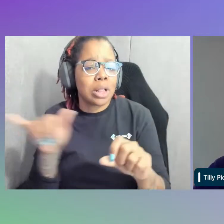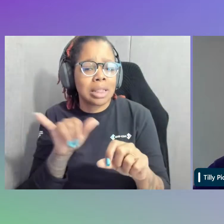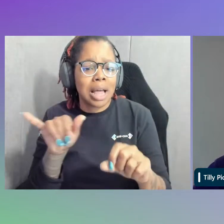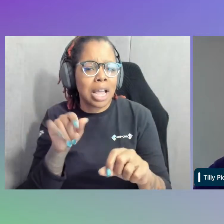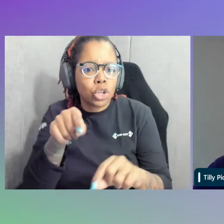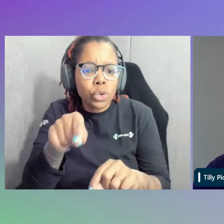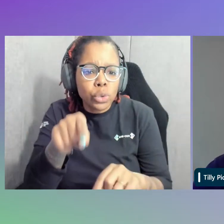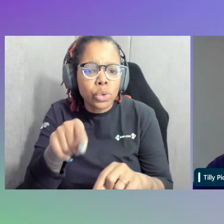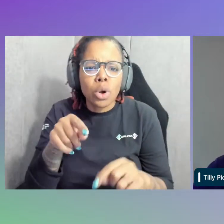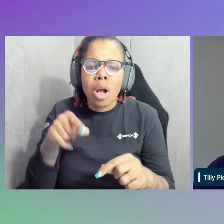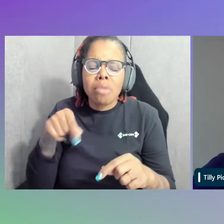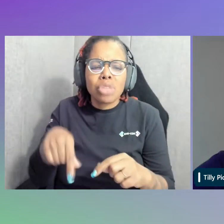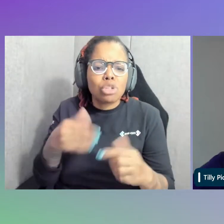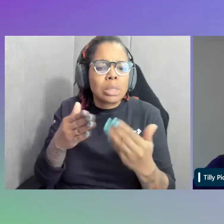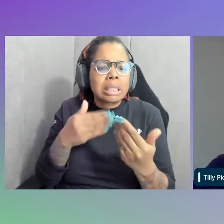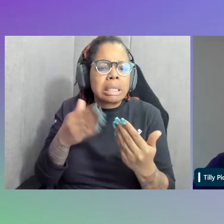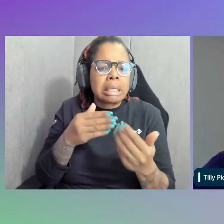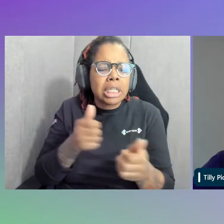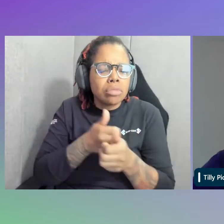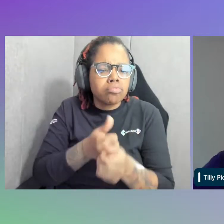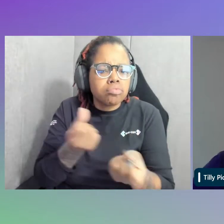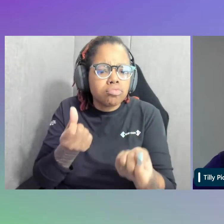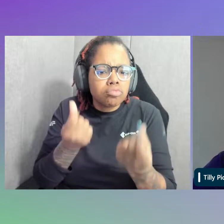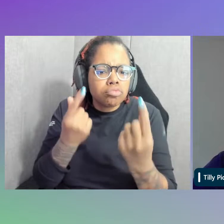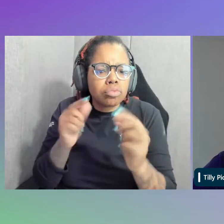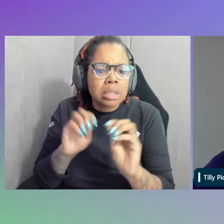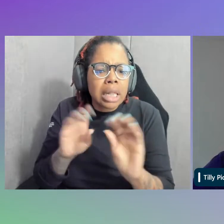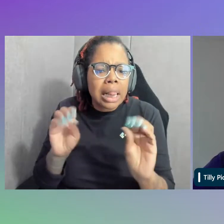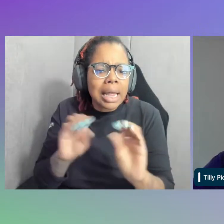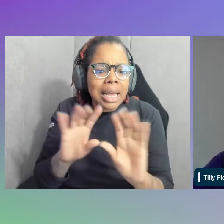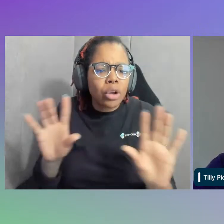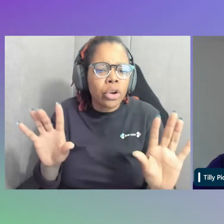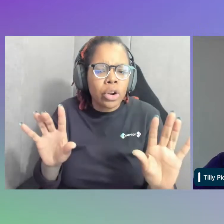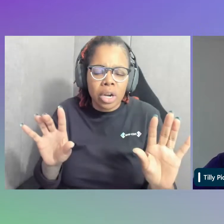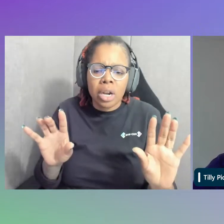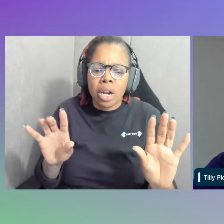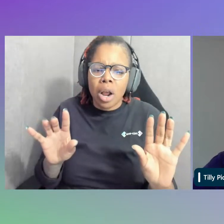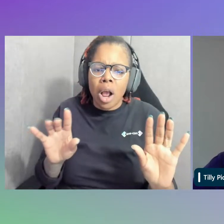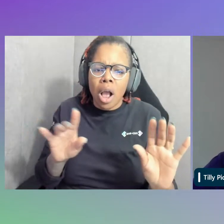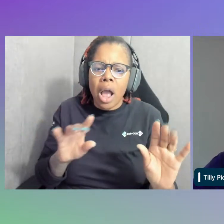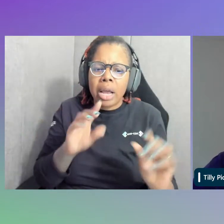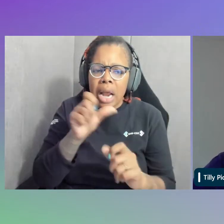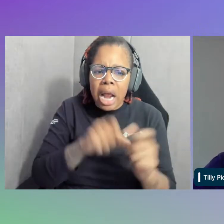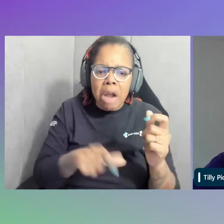easy to follow and it was clear how, uh, it was resonating with